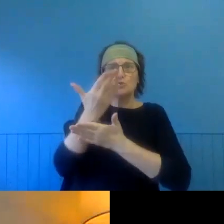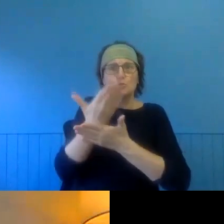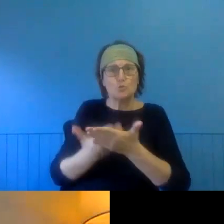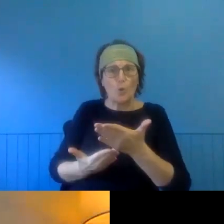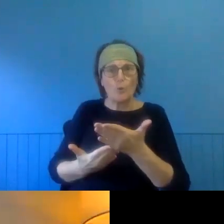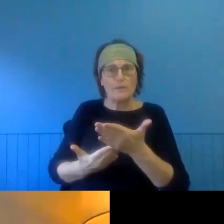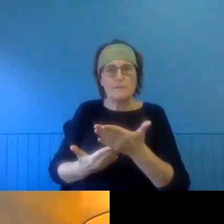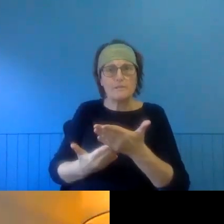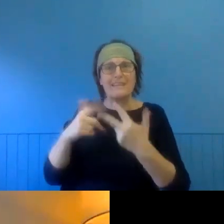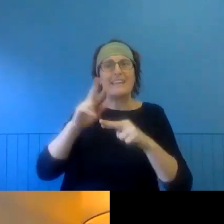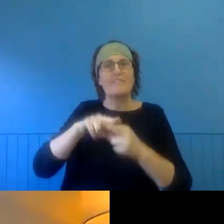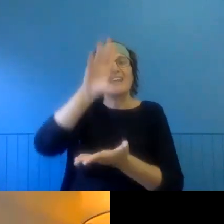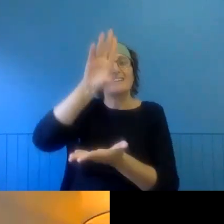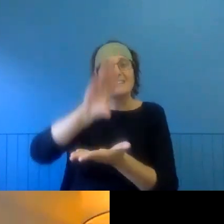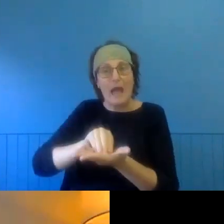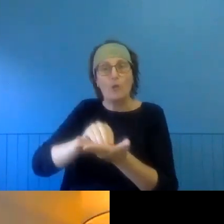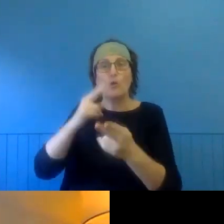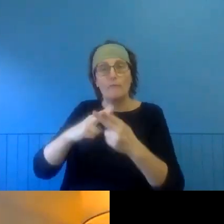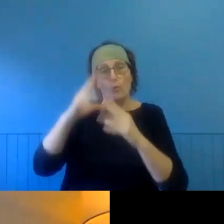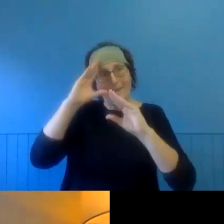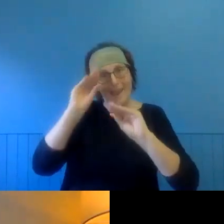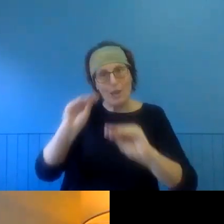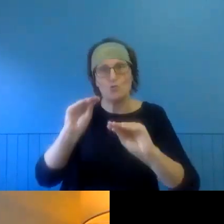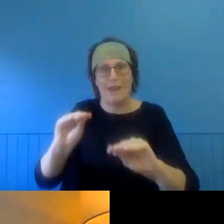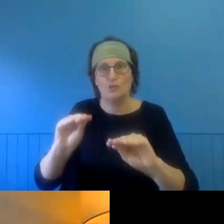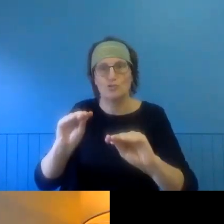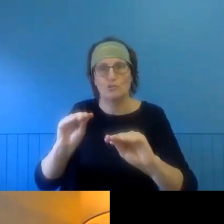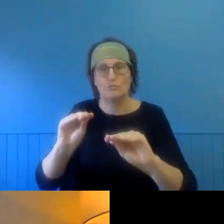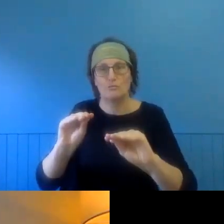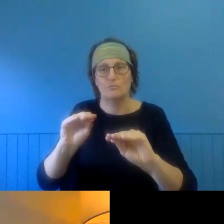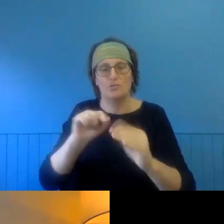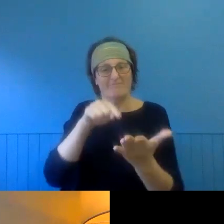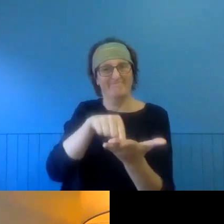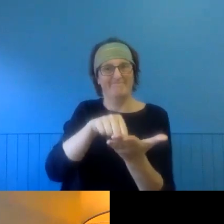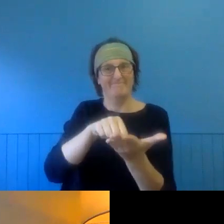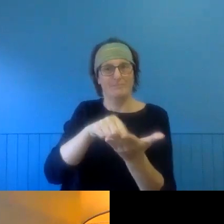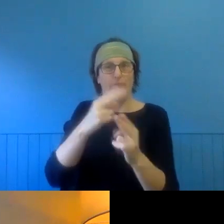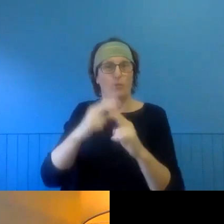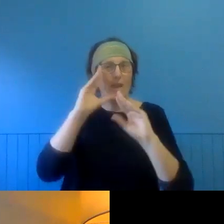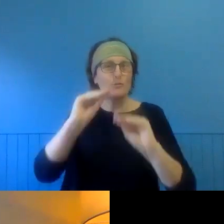downloadable educational resources? An interesting question. >> TERRI